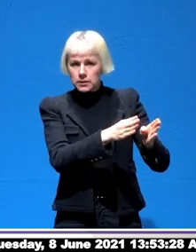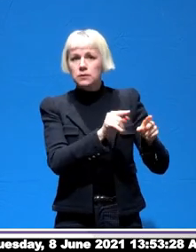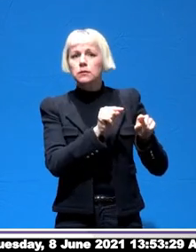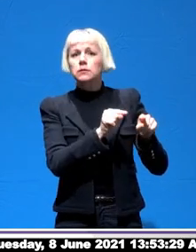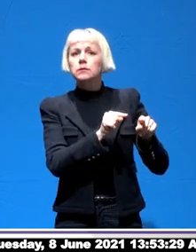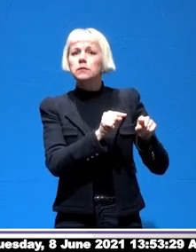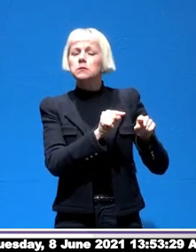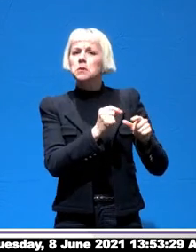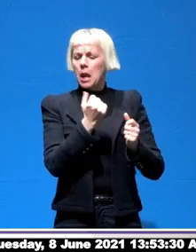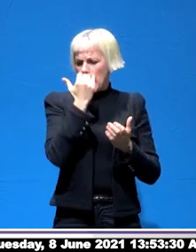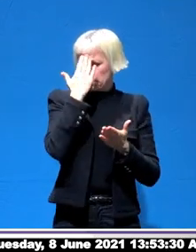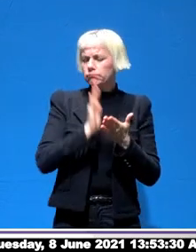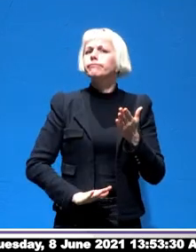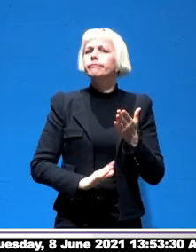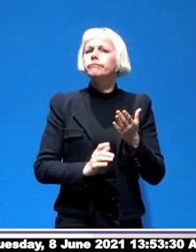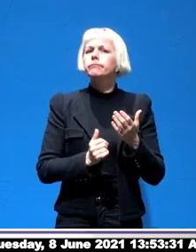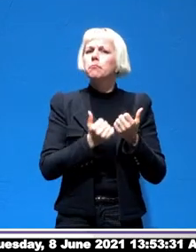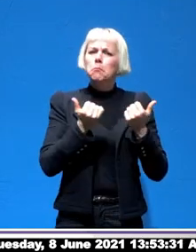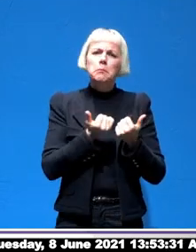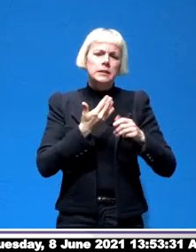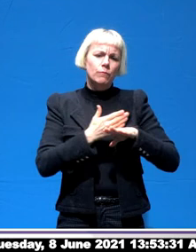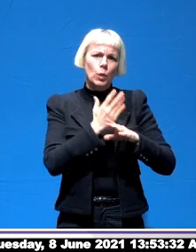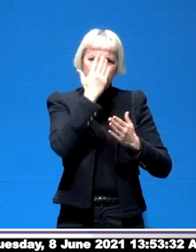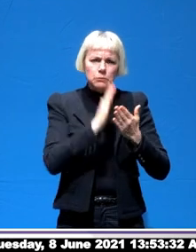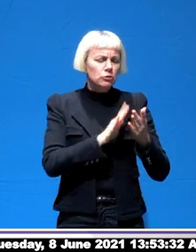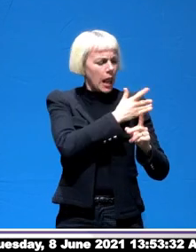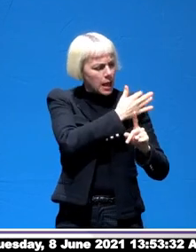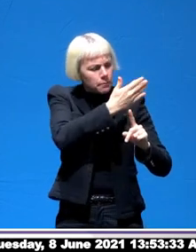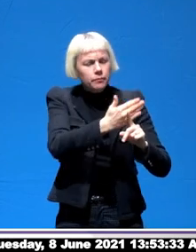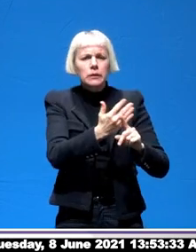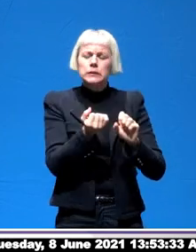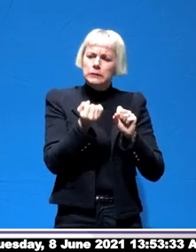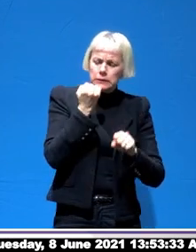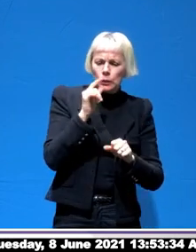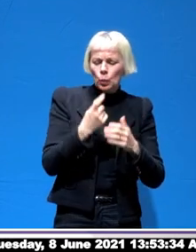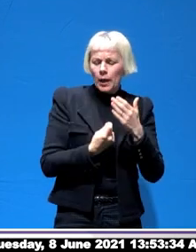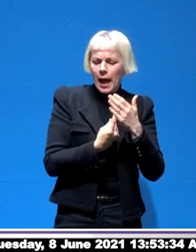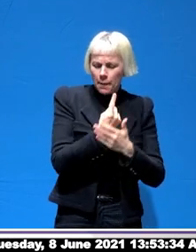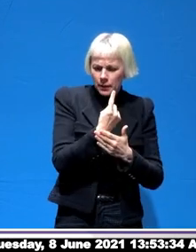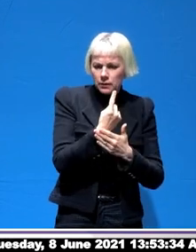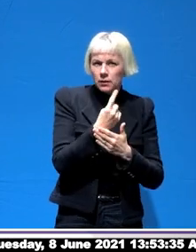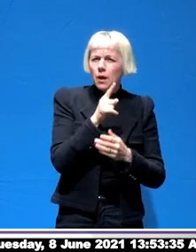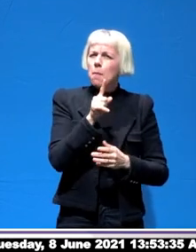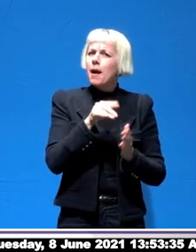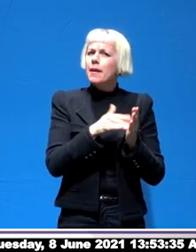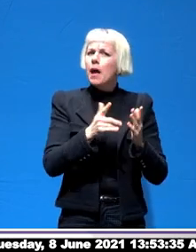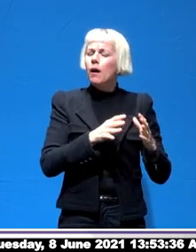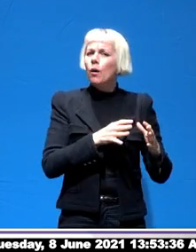experienced and remorseful about what had happened then. Yes. We were now talking about 2018. Yes.